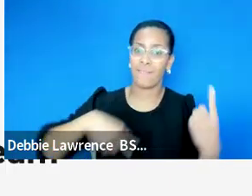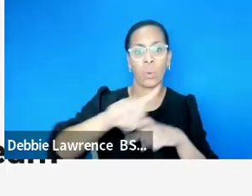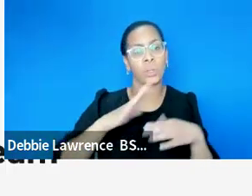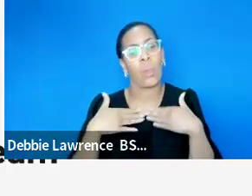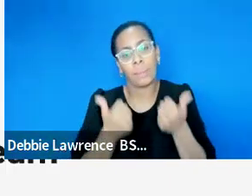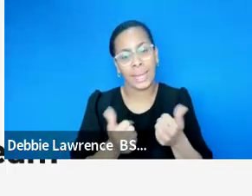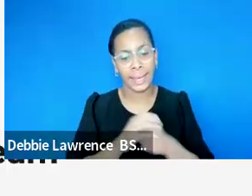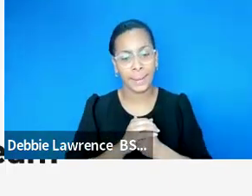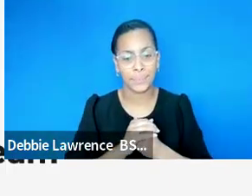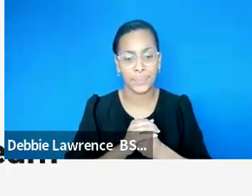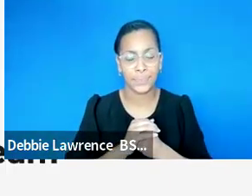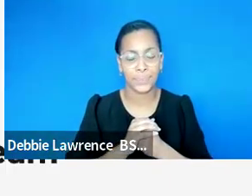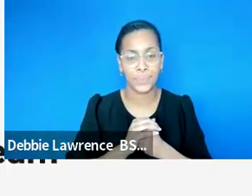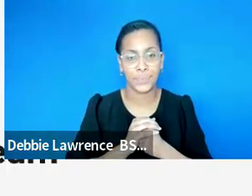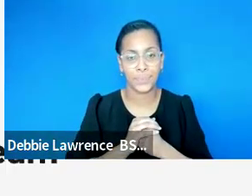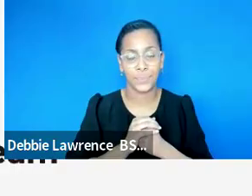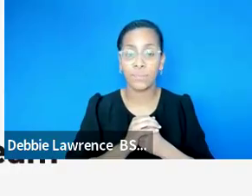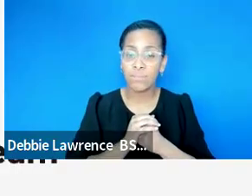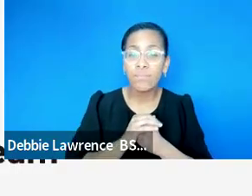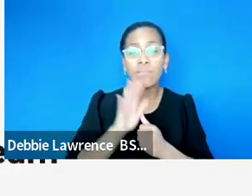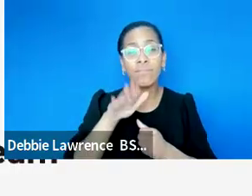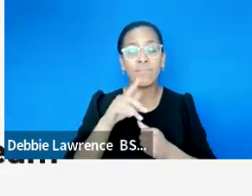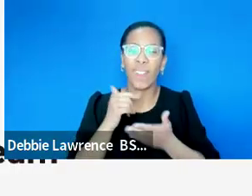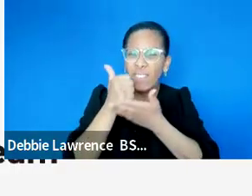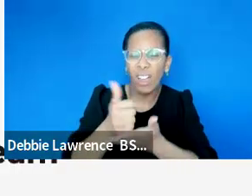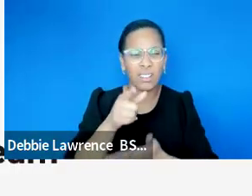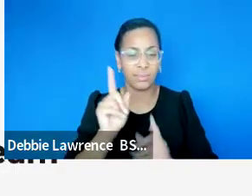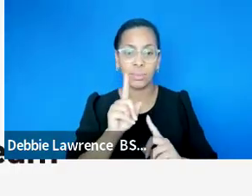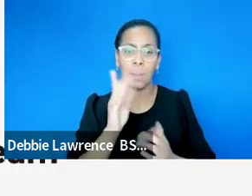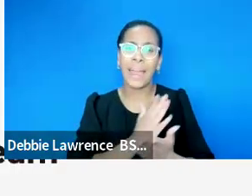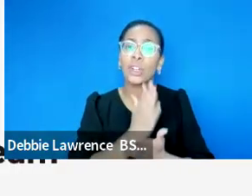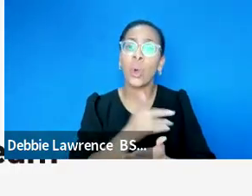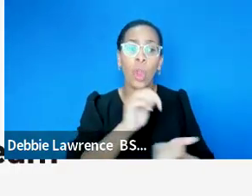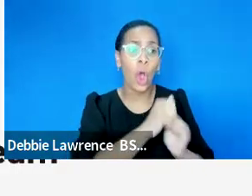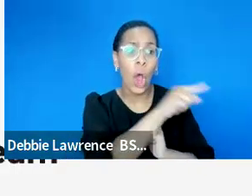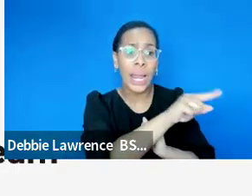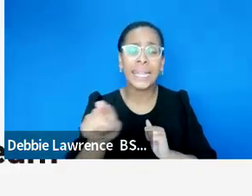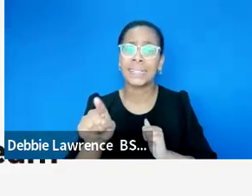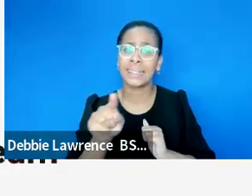I'd say listen to the colleagues that you're representing and seek their views. I think oftentimes people